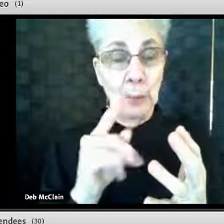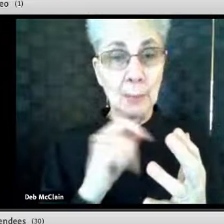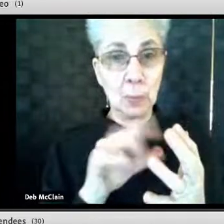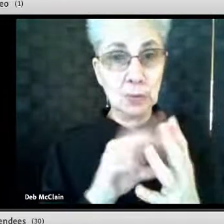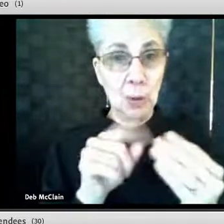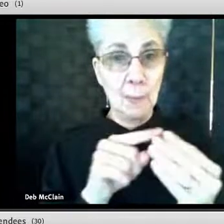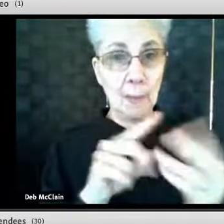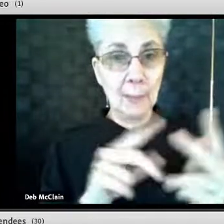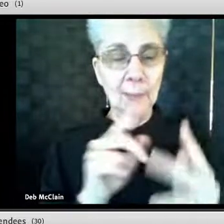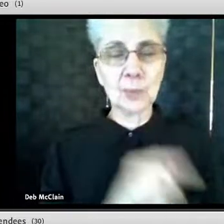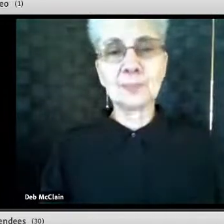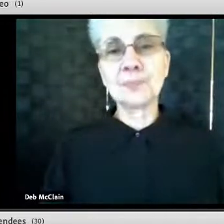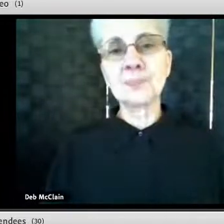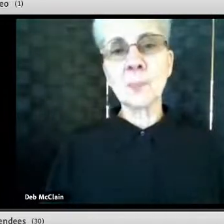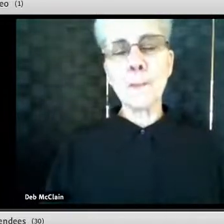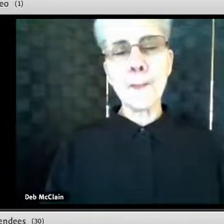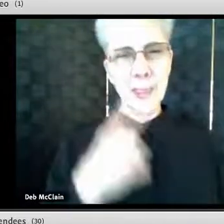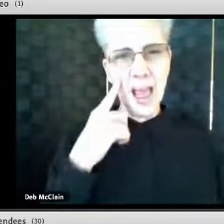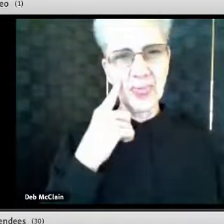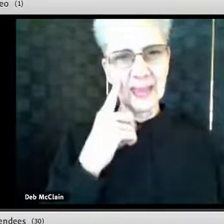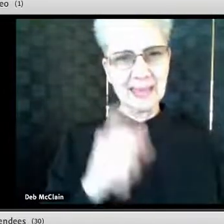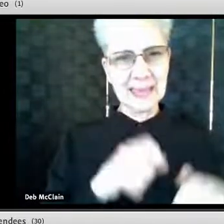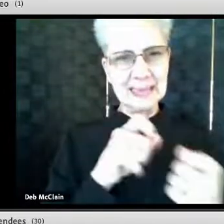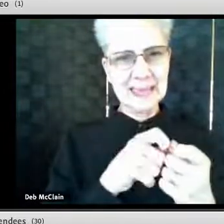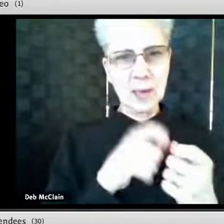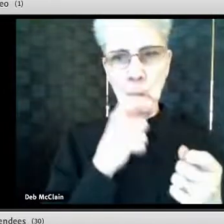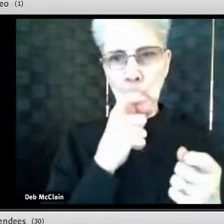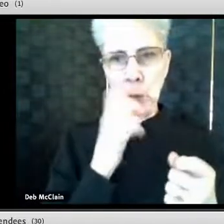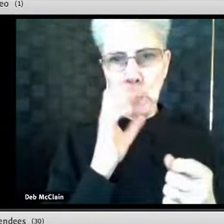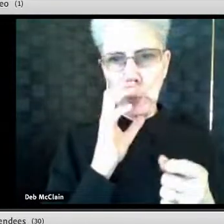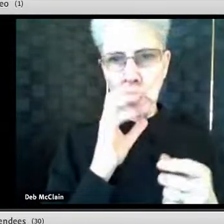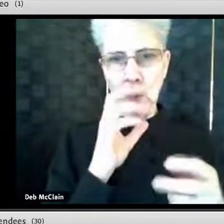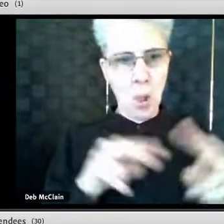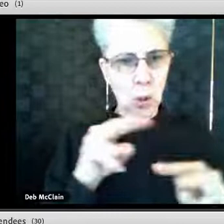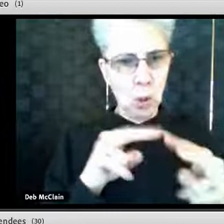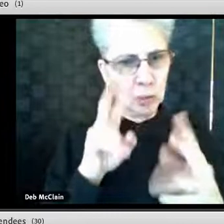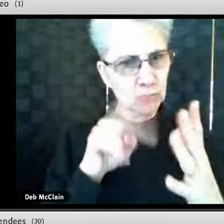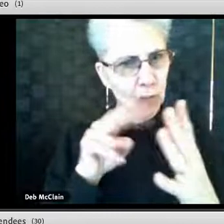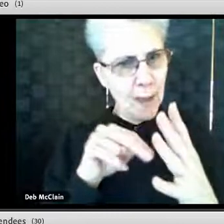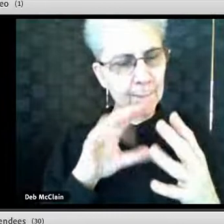what you can find out about people, so I can see exactly who looked at my stories.